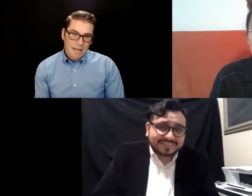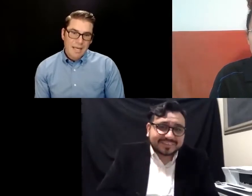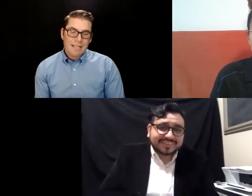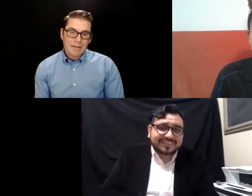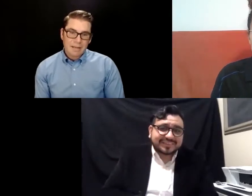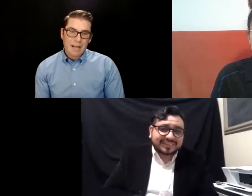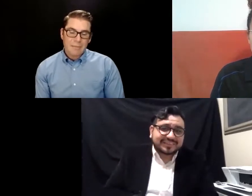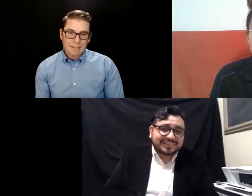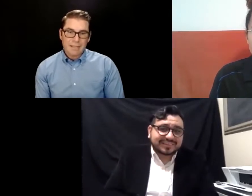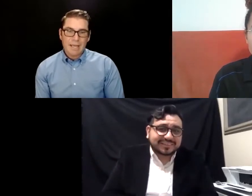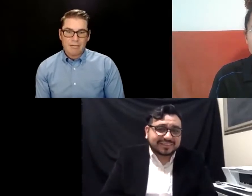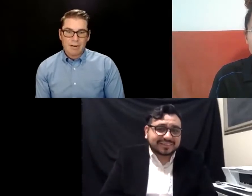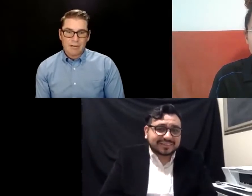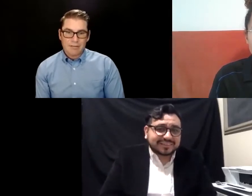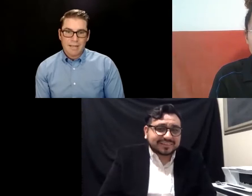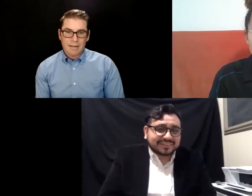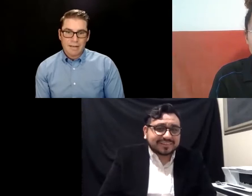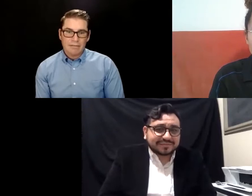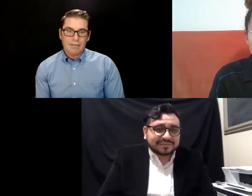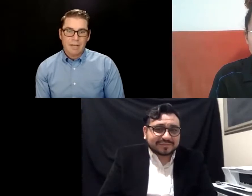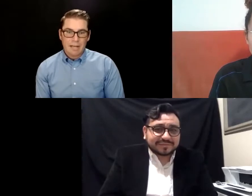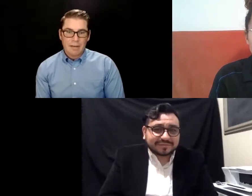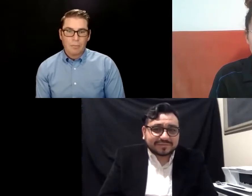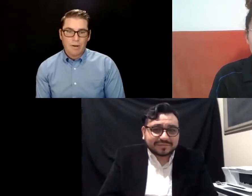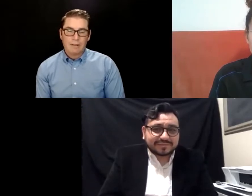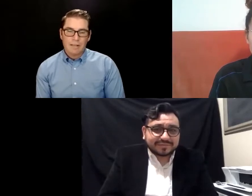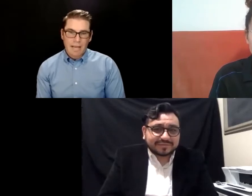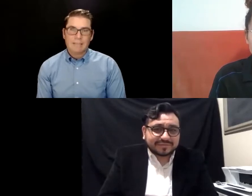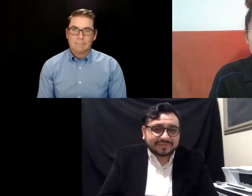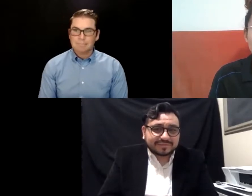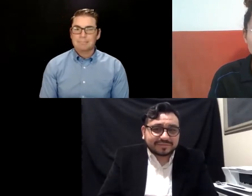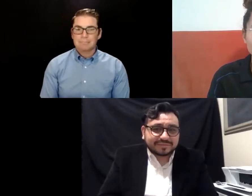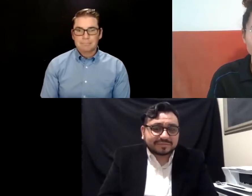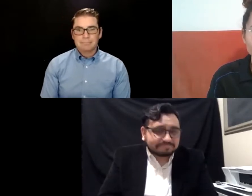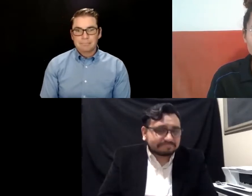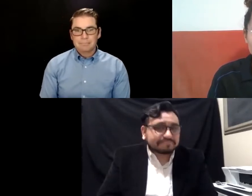And that definitely helped me to get involved and feel like I'm one of the class.